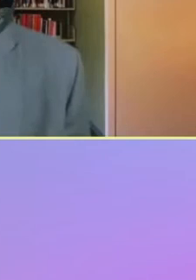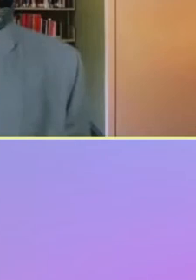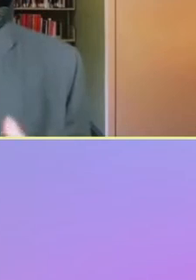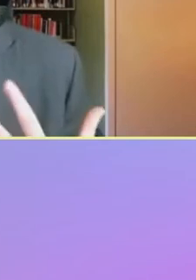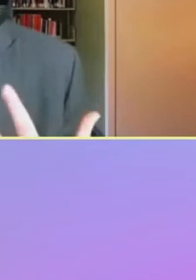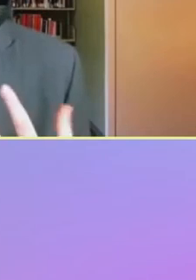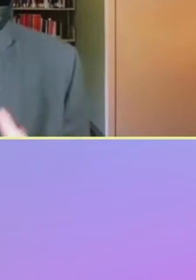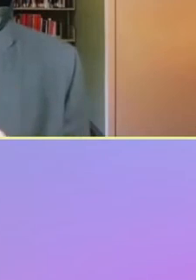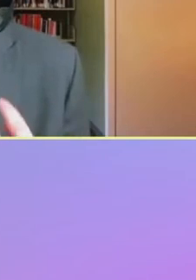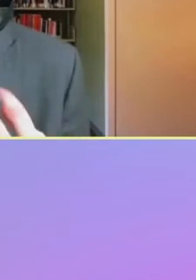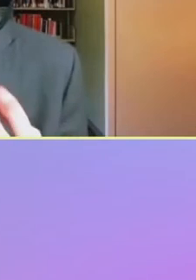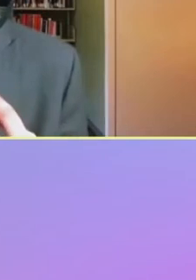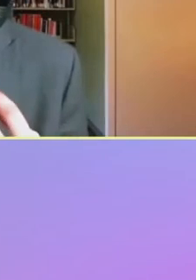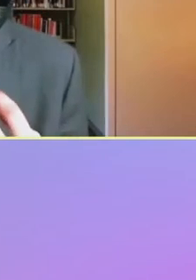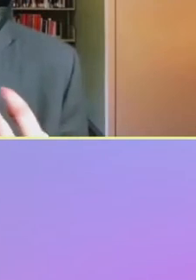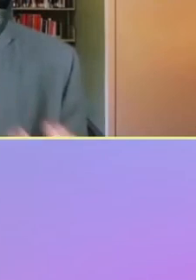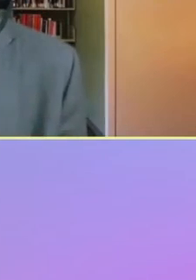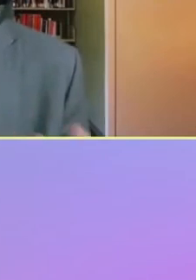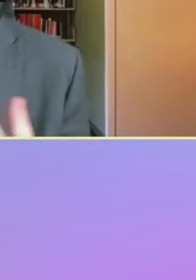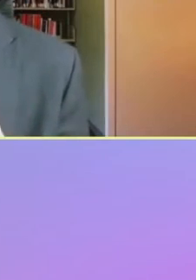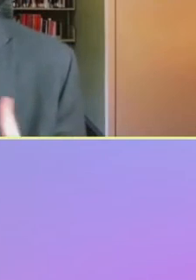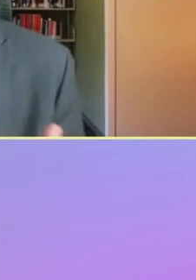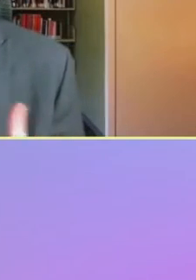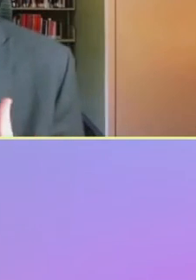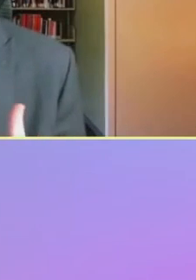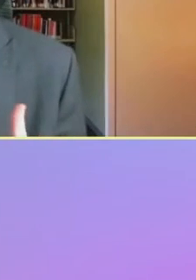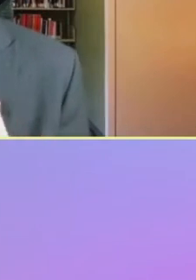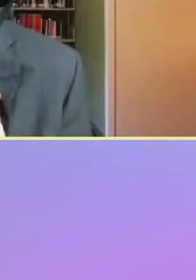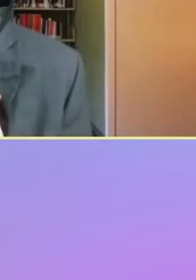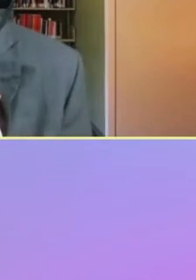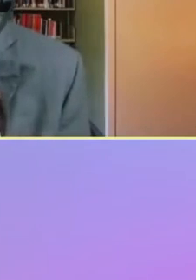the same time. >> SHELL LITTLE: Uh-huh. So